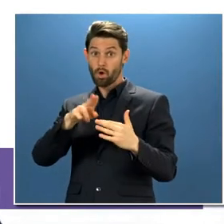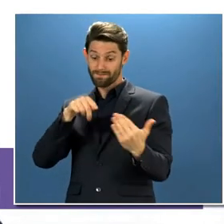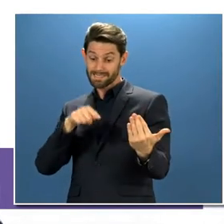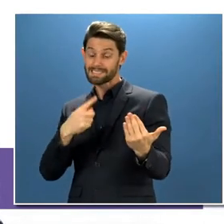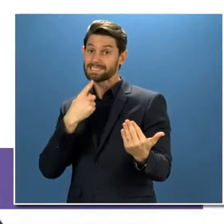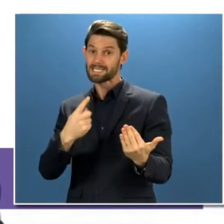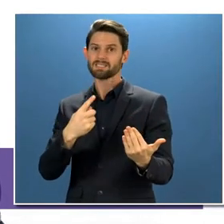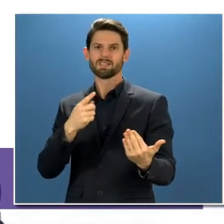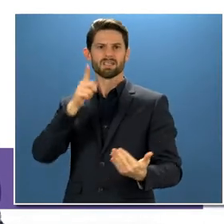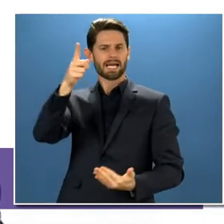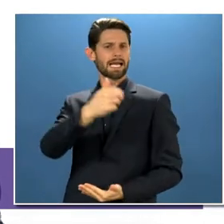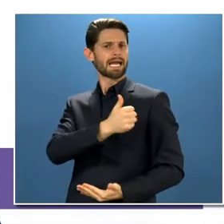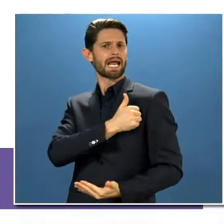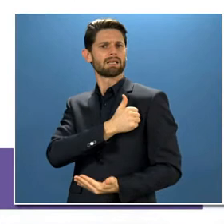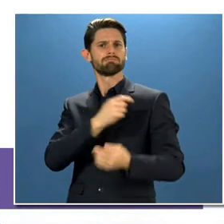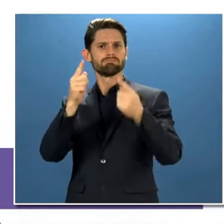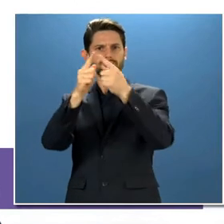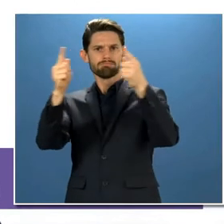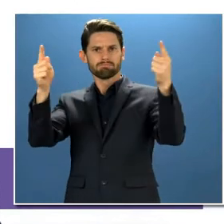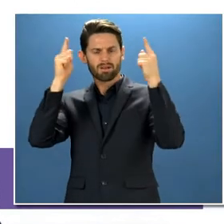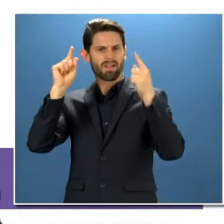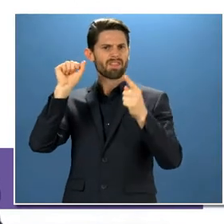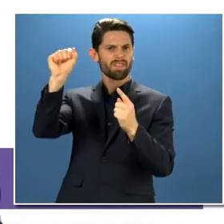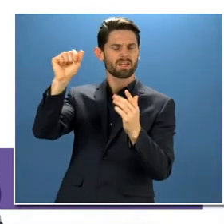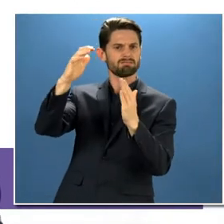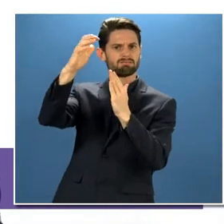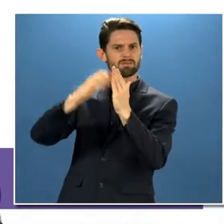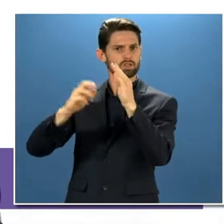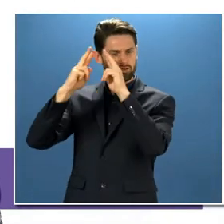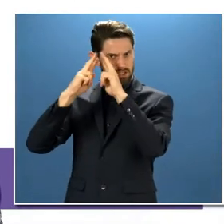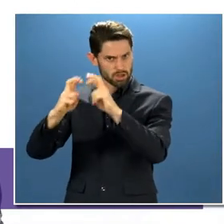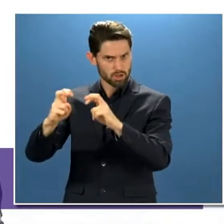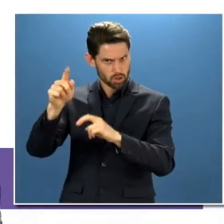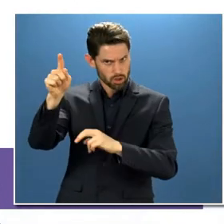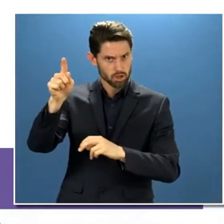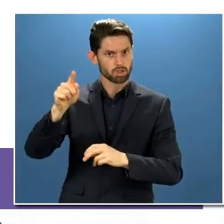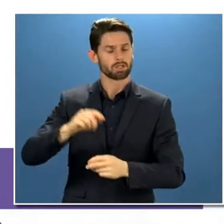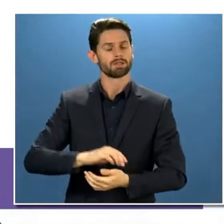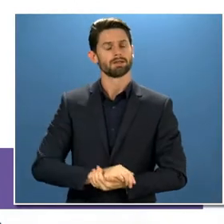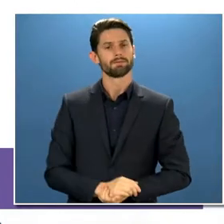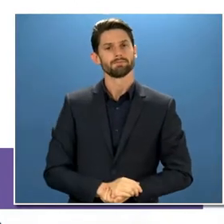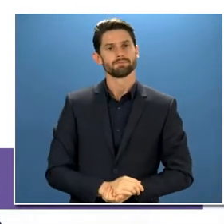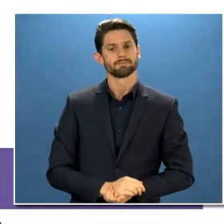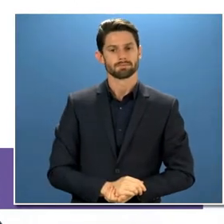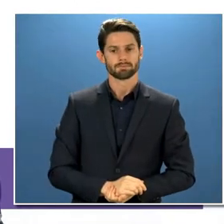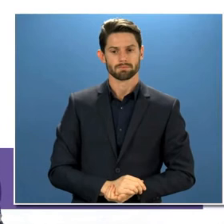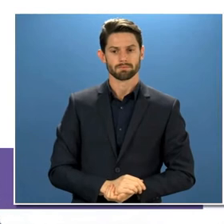academics, one of which the lead author was Bonaccio, and in that particular